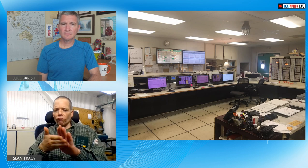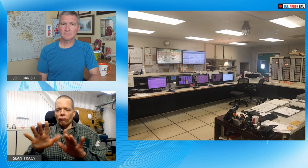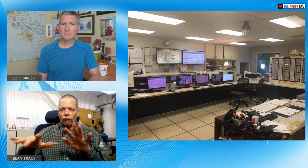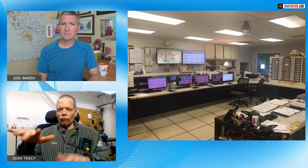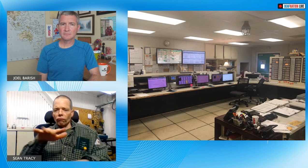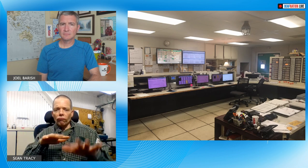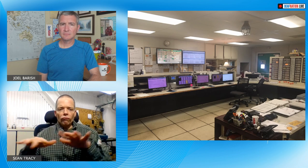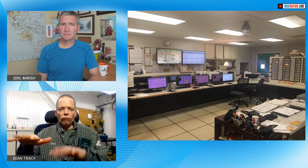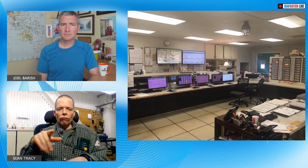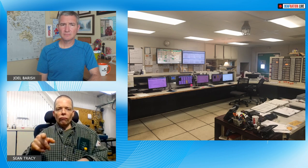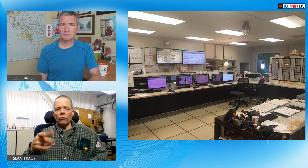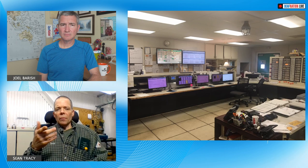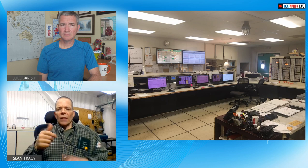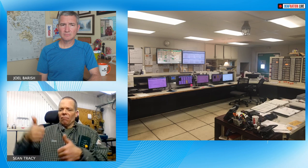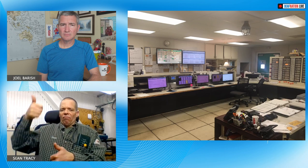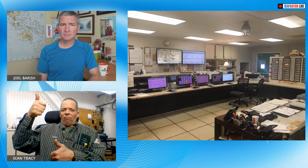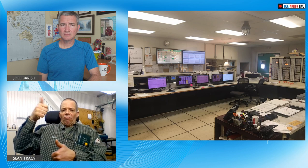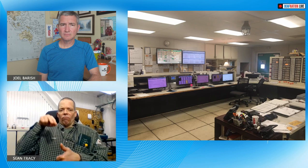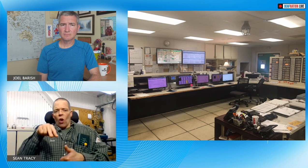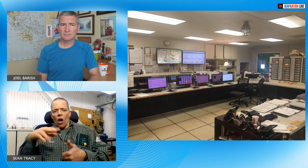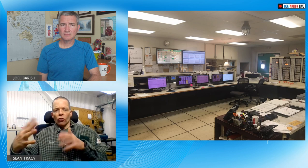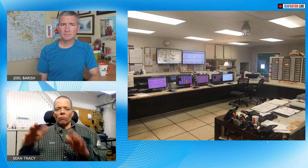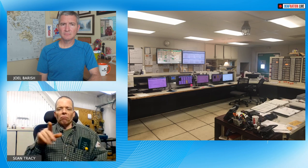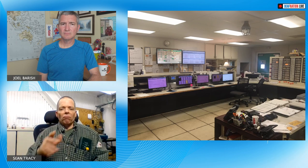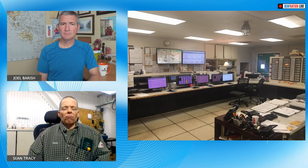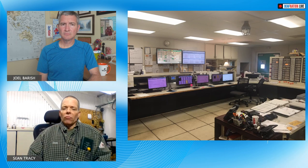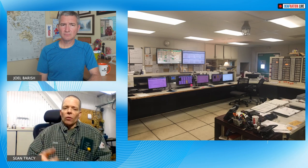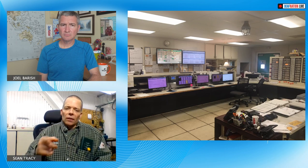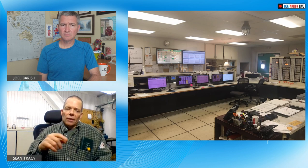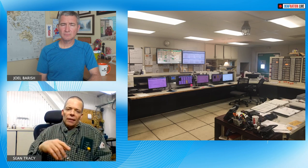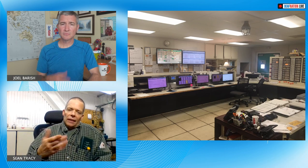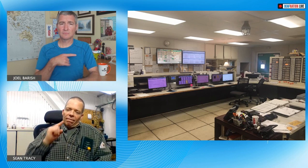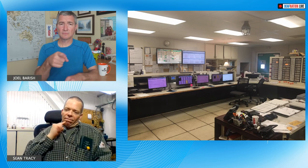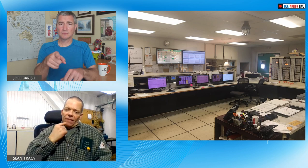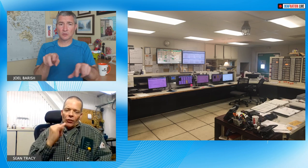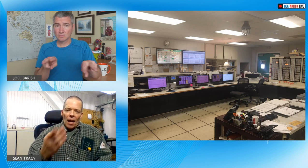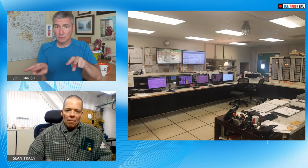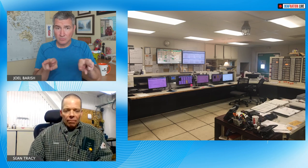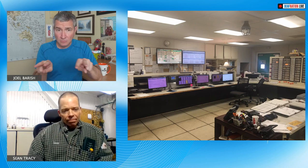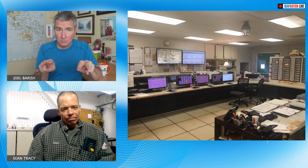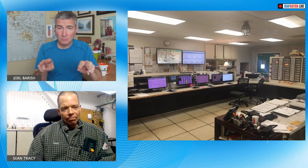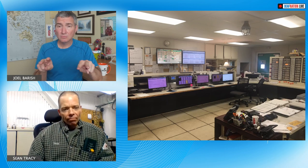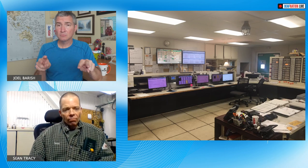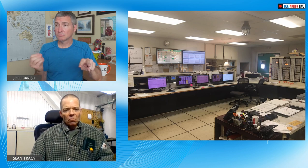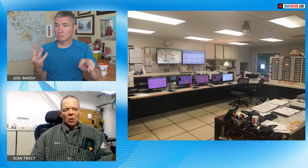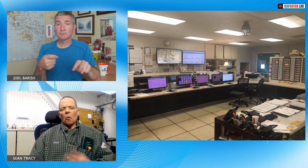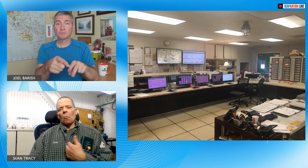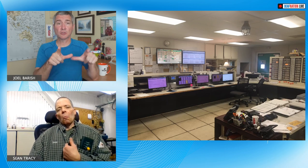and they're keeping an eye on everything. It's a serious job, for sure. So they're watching to make sure nothing happens.